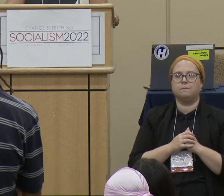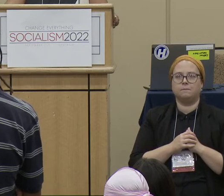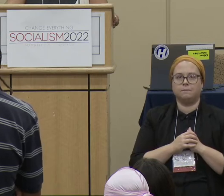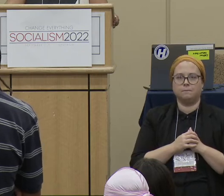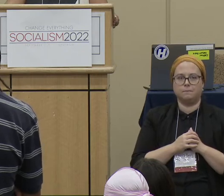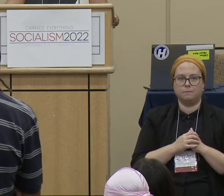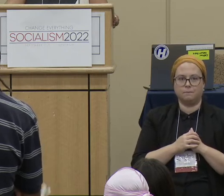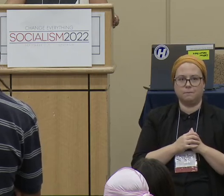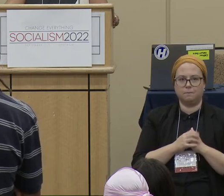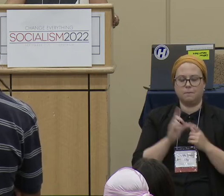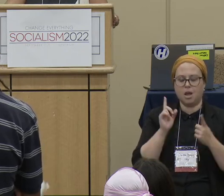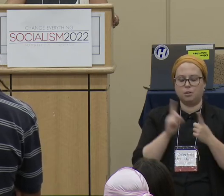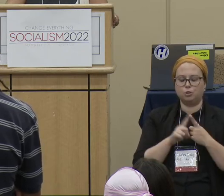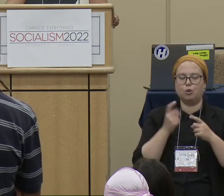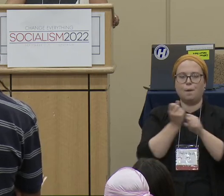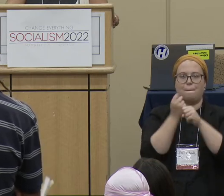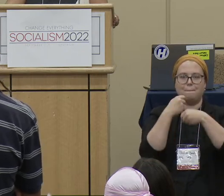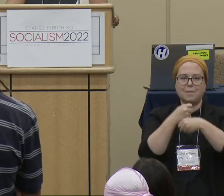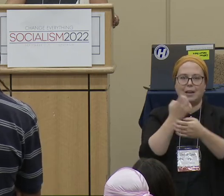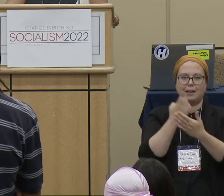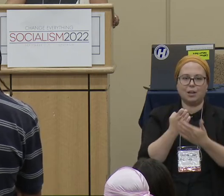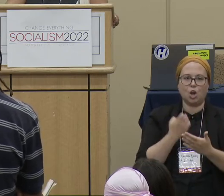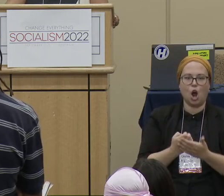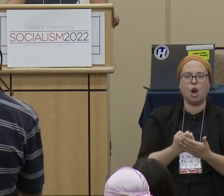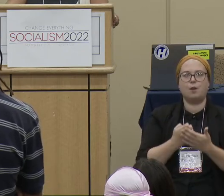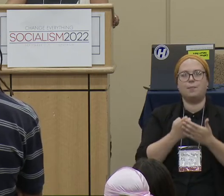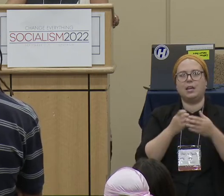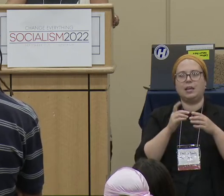incarceration and the drug war, overdose crisis, hepatitis C